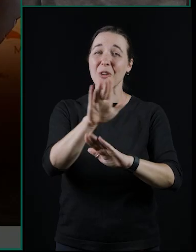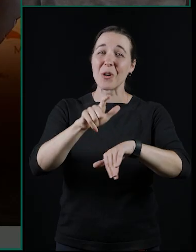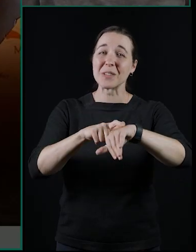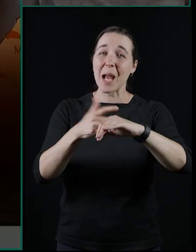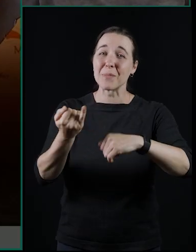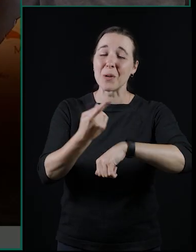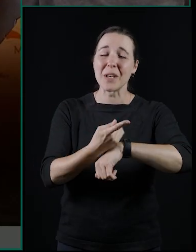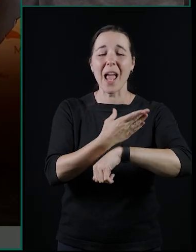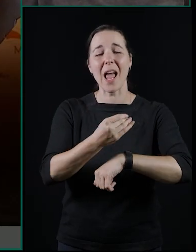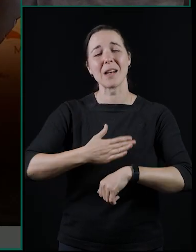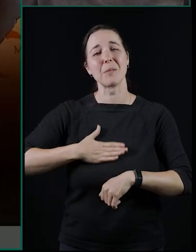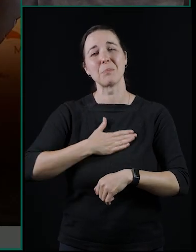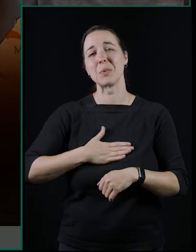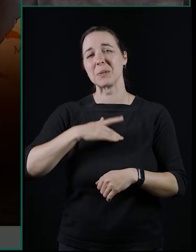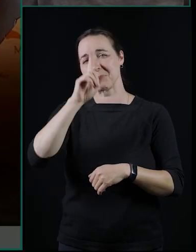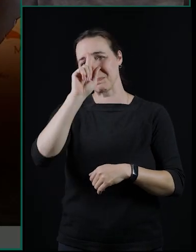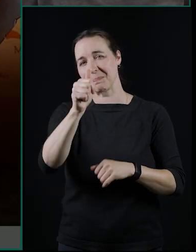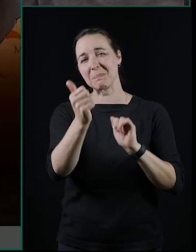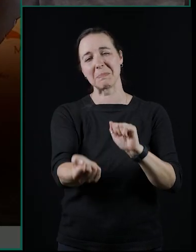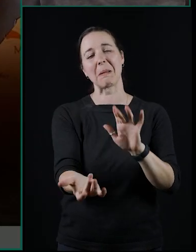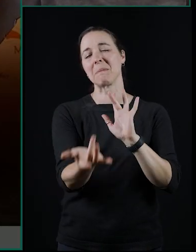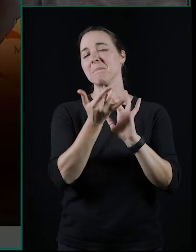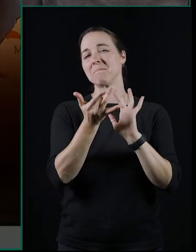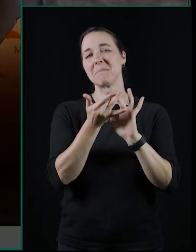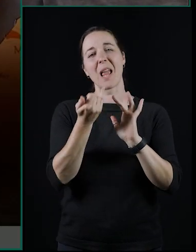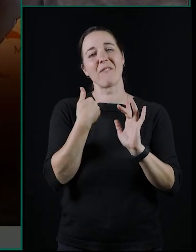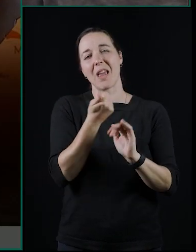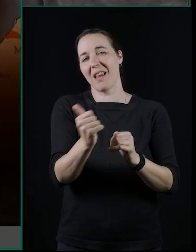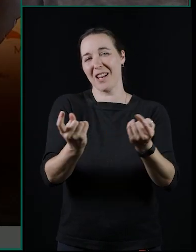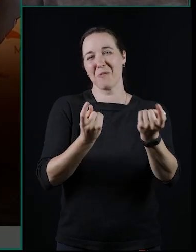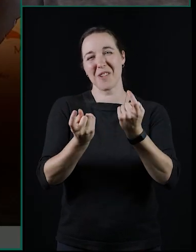and please don't hesitate to reach out to us with any questions.